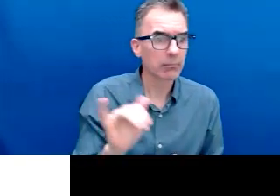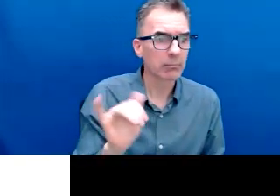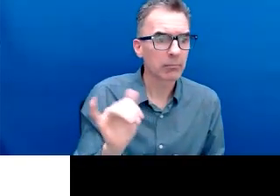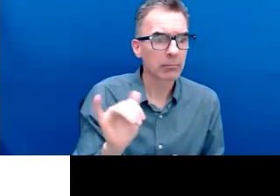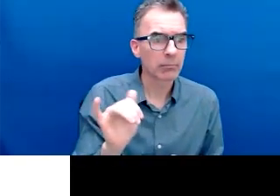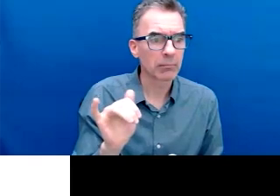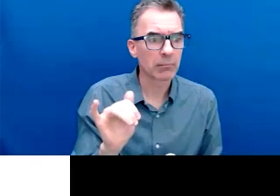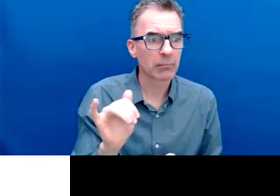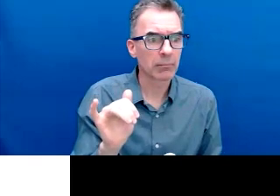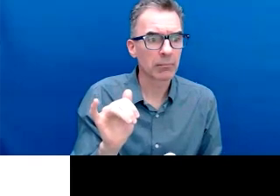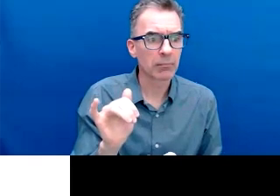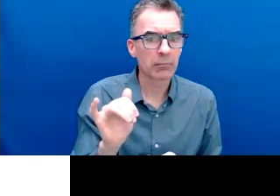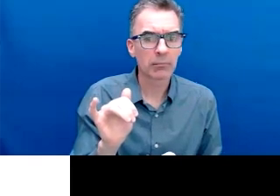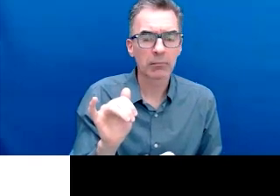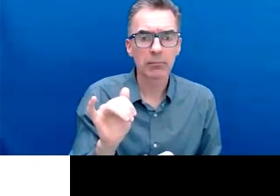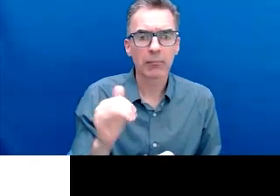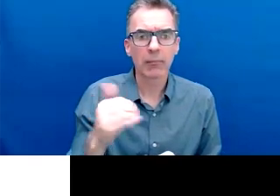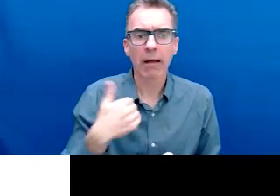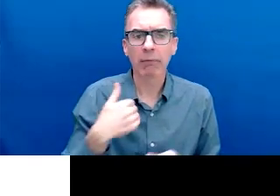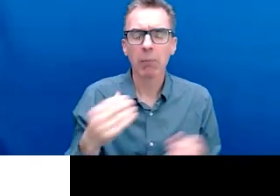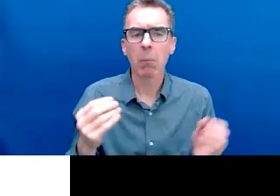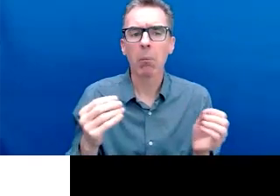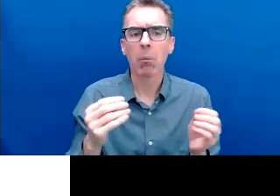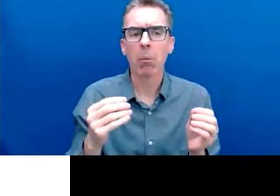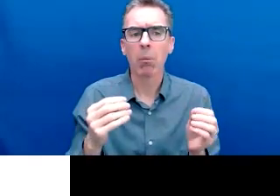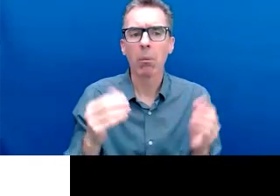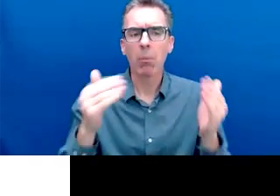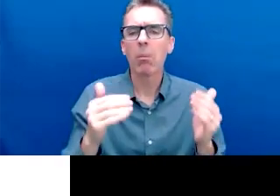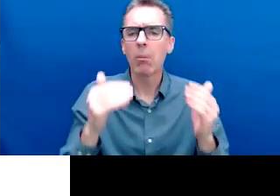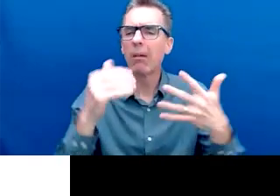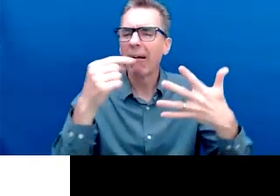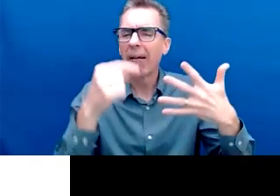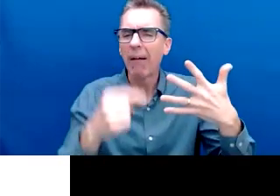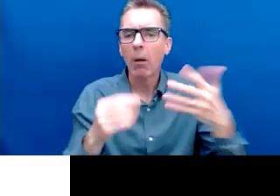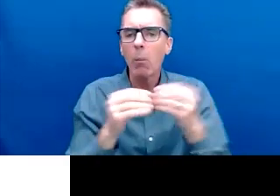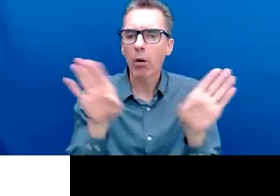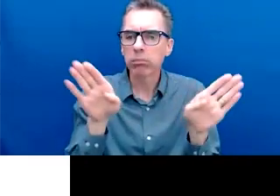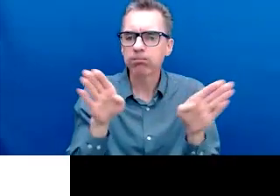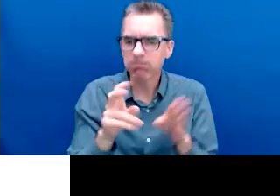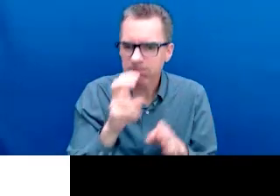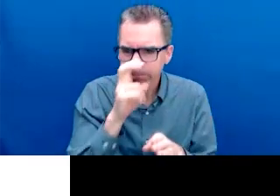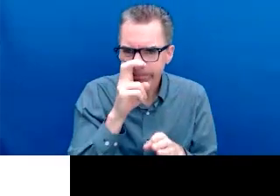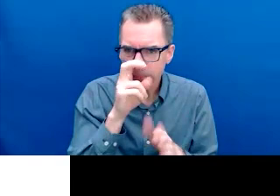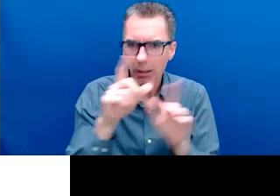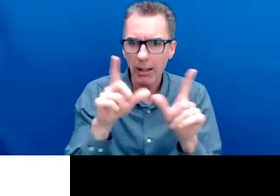really, more restrictive, licenses with less freedom. These are kind of considered not OER.